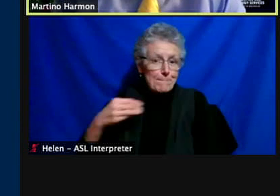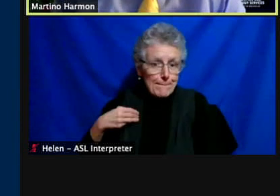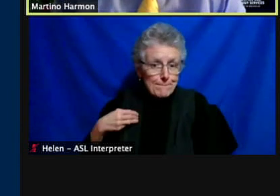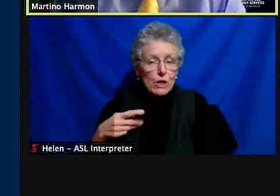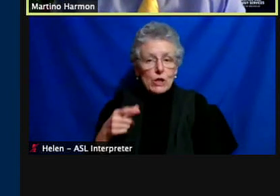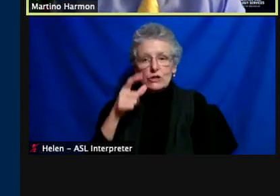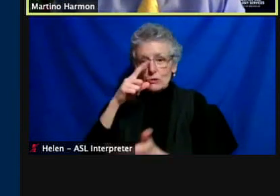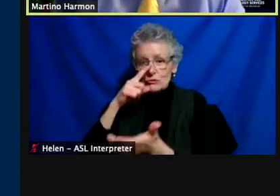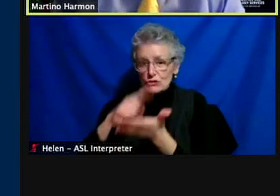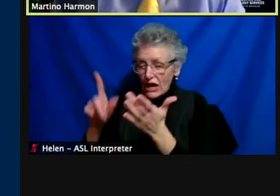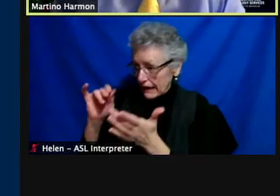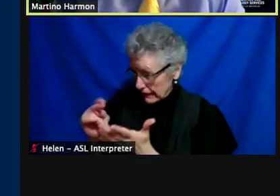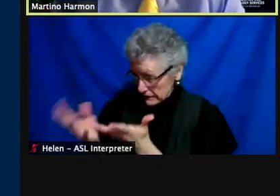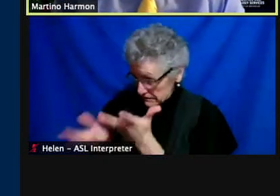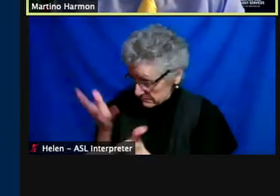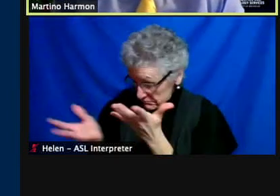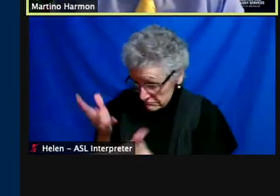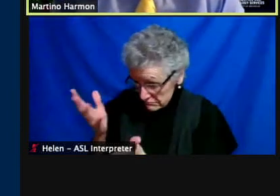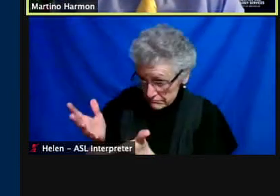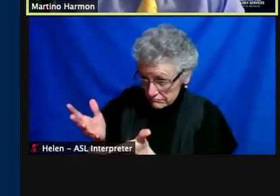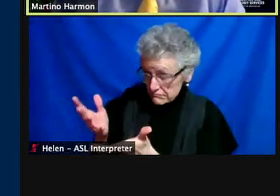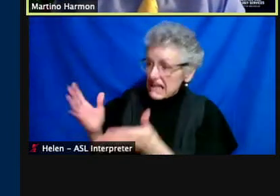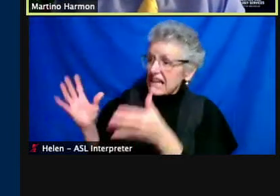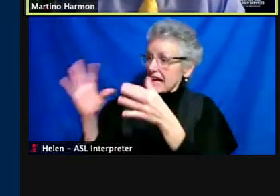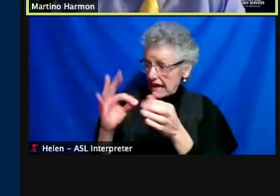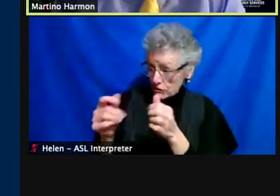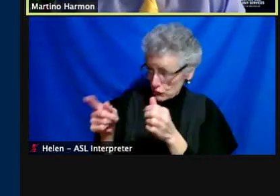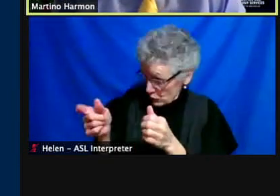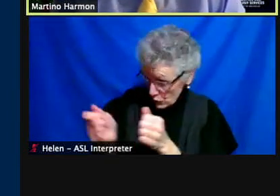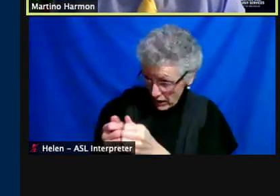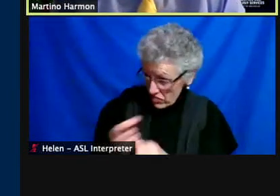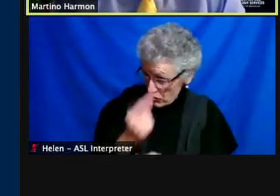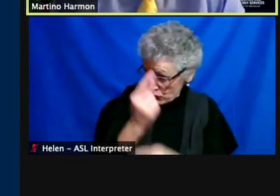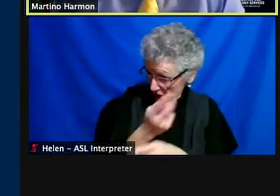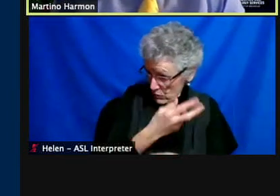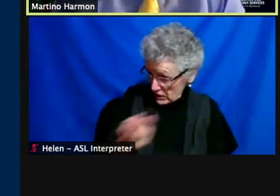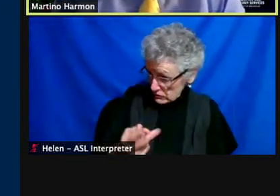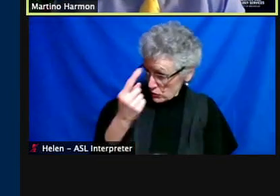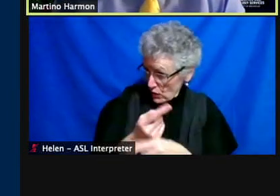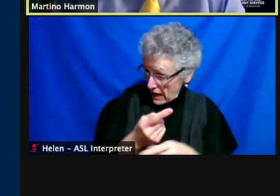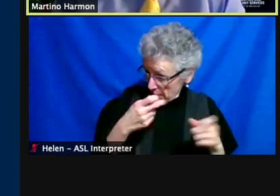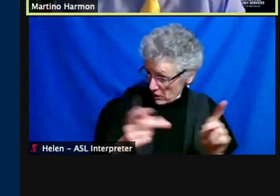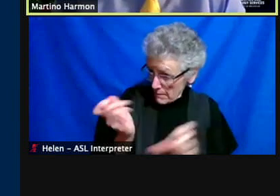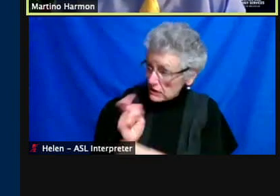and help them get connected to the right resources and opportunities. And just to make sure that they're doing okay.